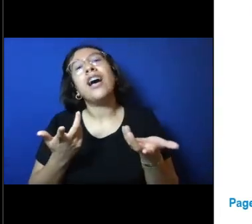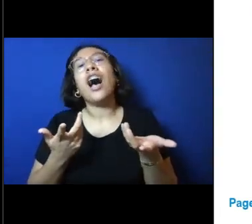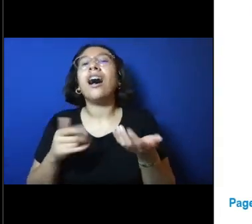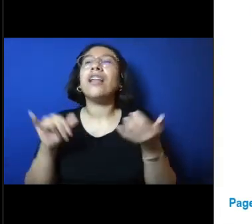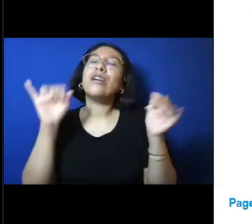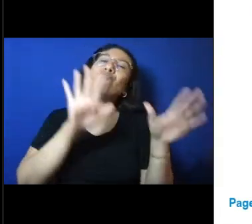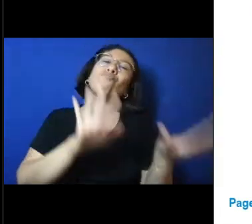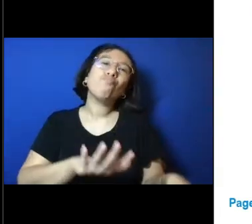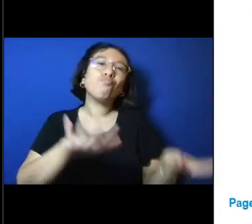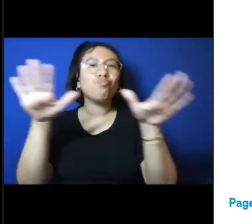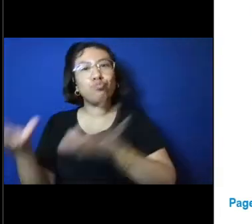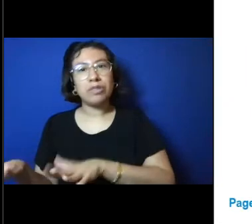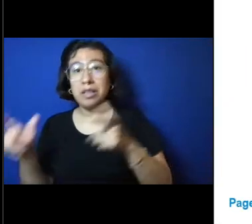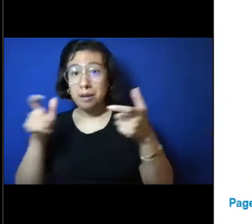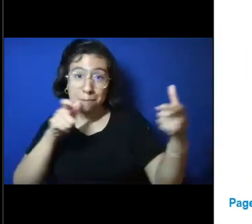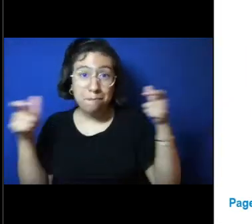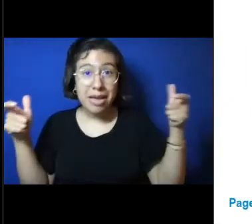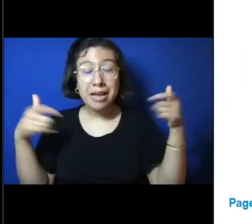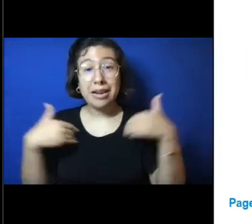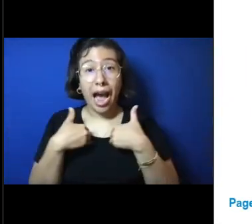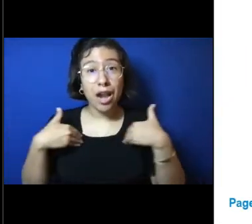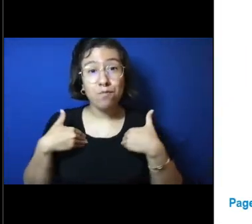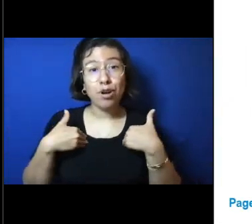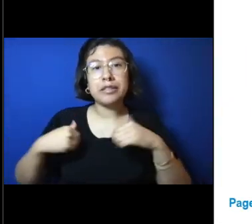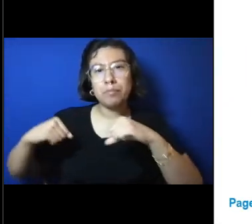They're fairly big animals, they're protected with their shells.